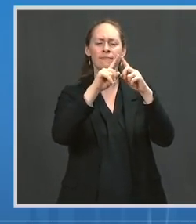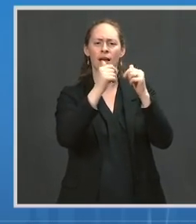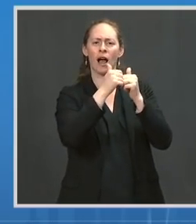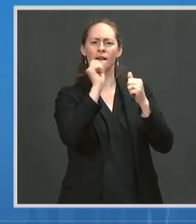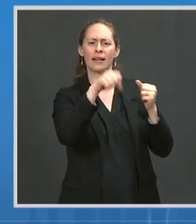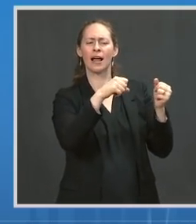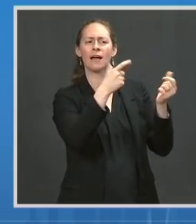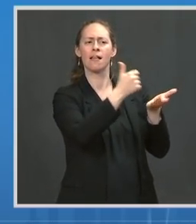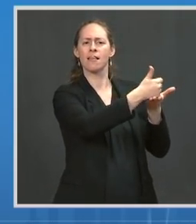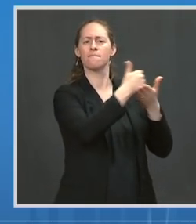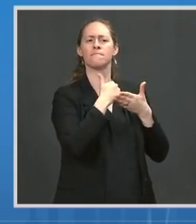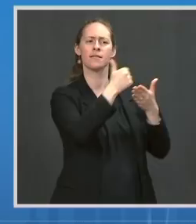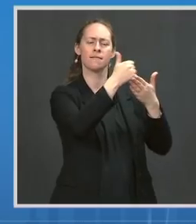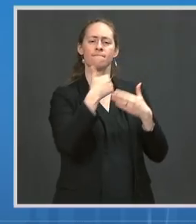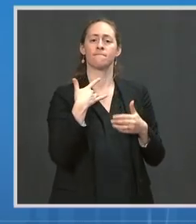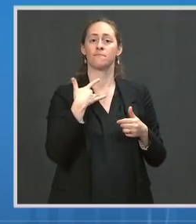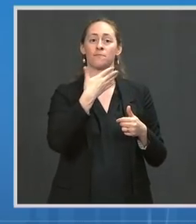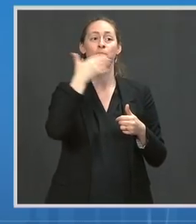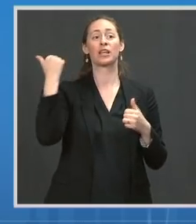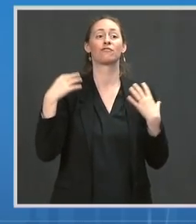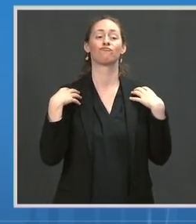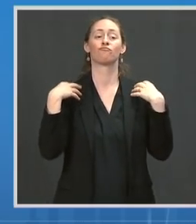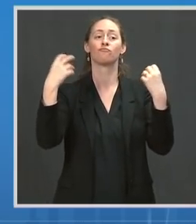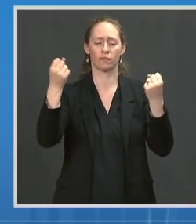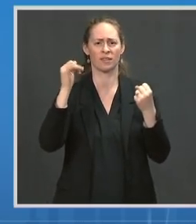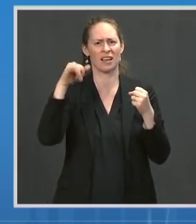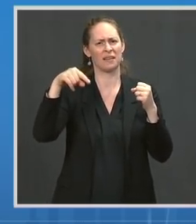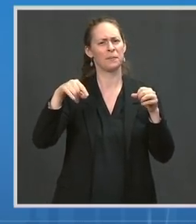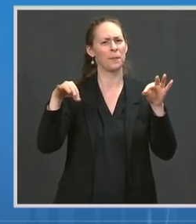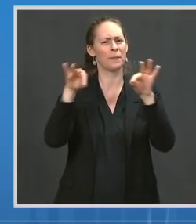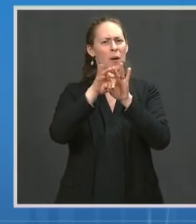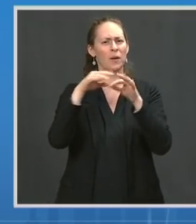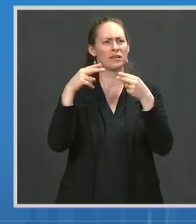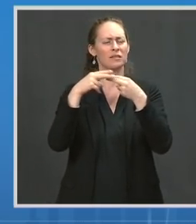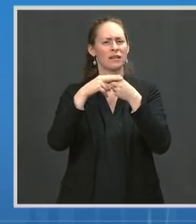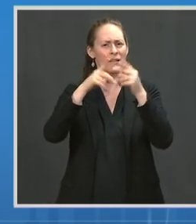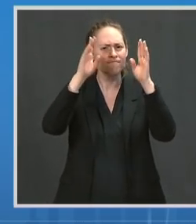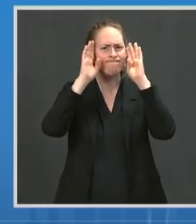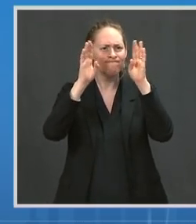This is an important slide. For those not used to looking at guidelines,